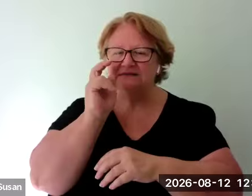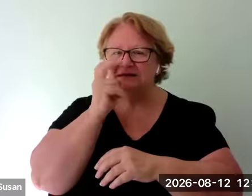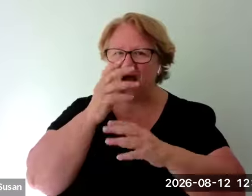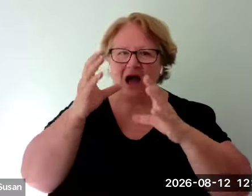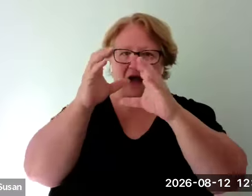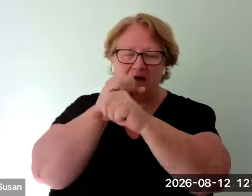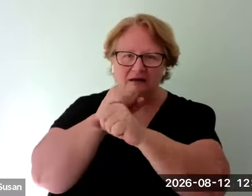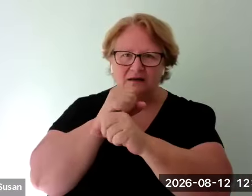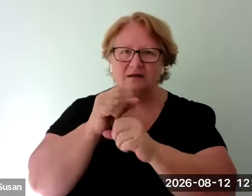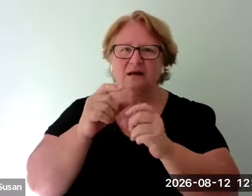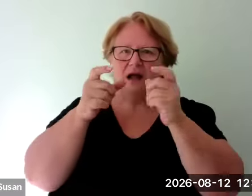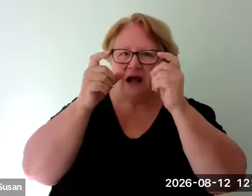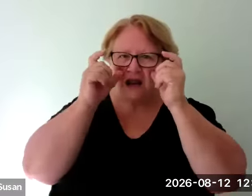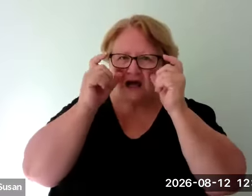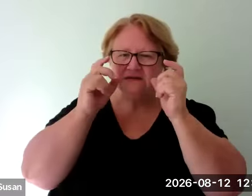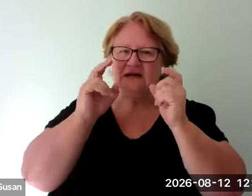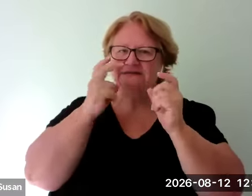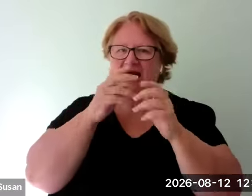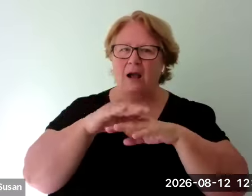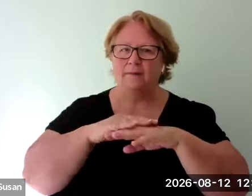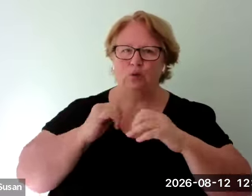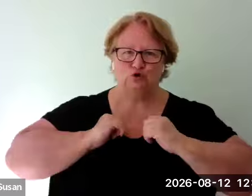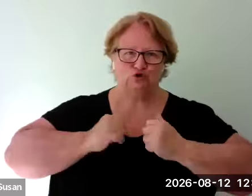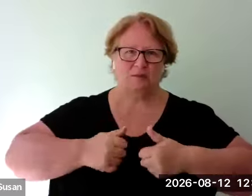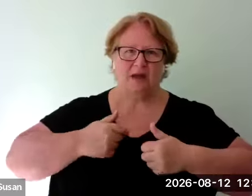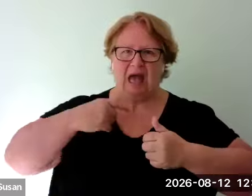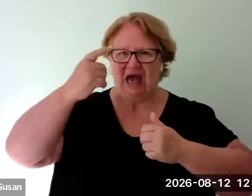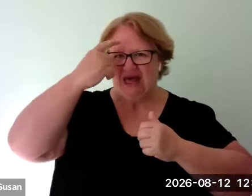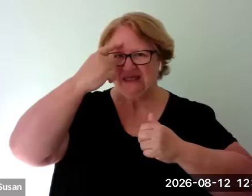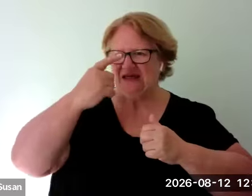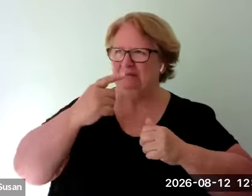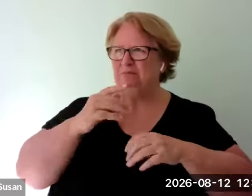My pronouns are she/her and I' m joining you from the Gadigal